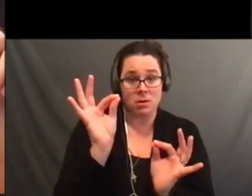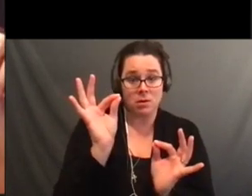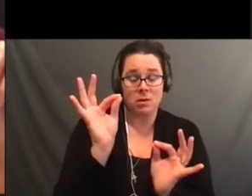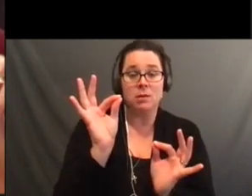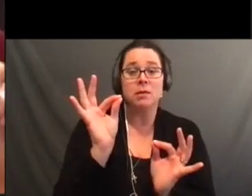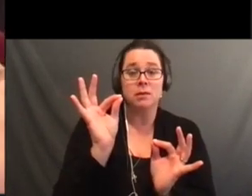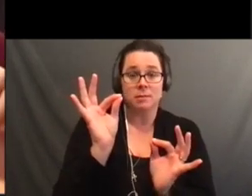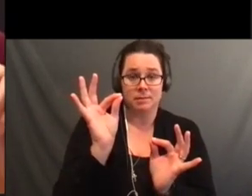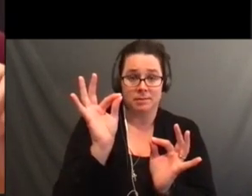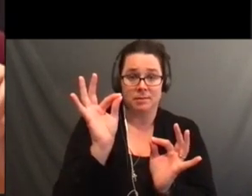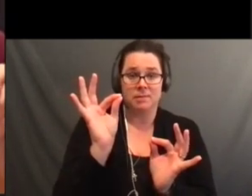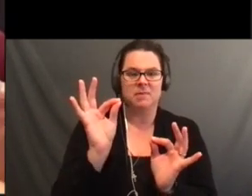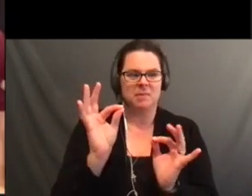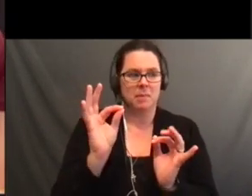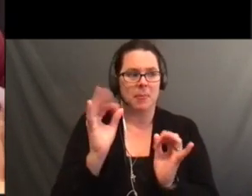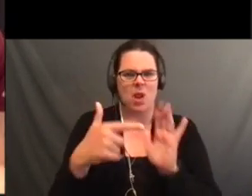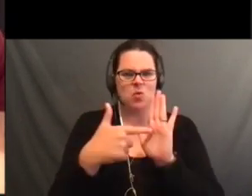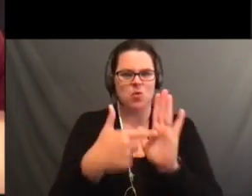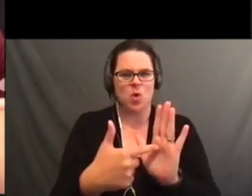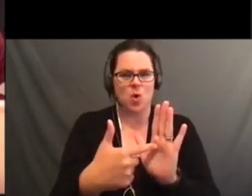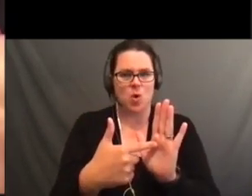First you take this off.